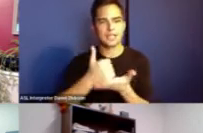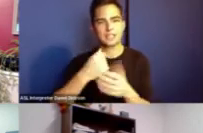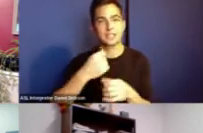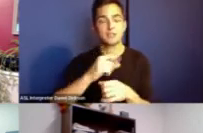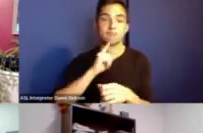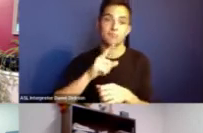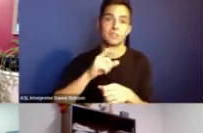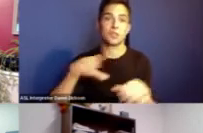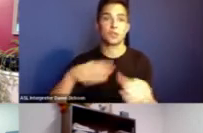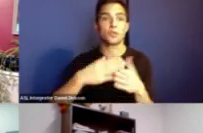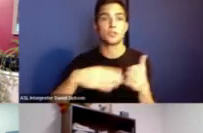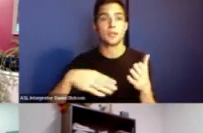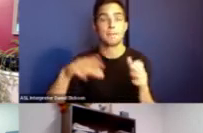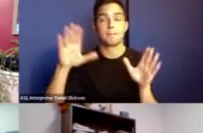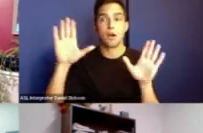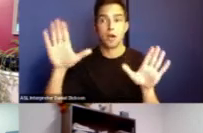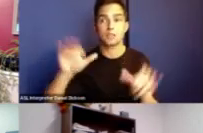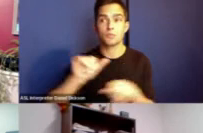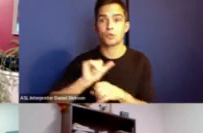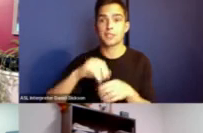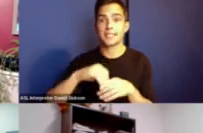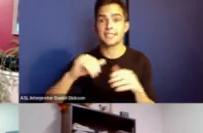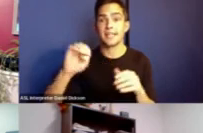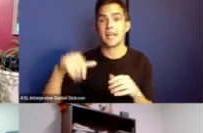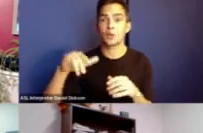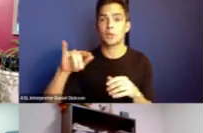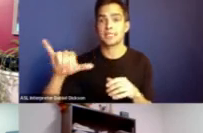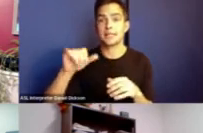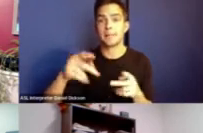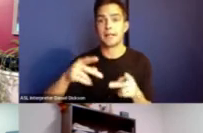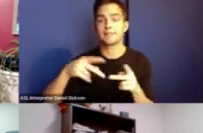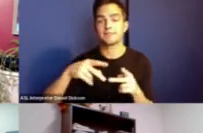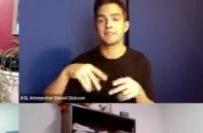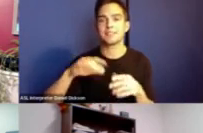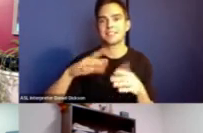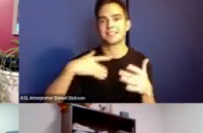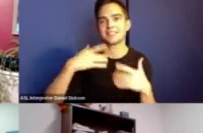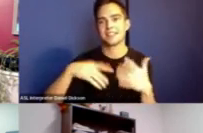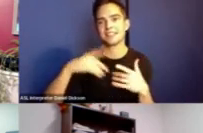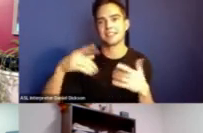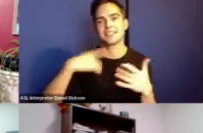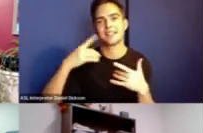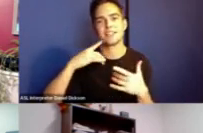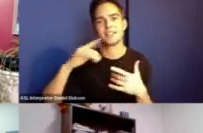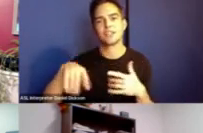do some do some awesome work in the in the equity space. So that's, that's really exciting, and really exciting to hear that you'll be looking at translation